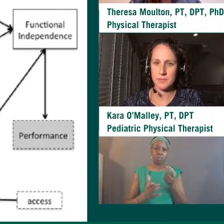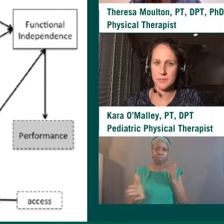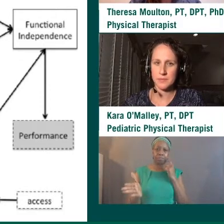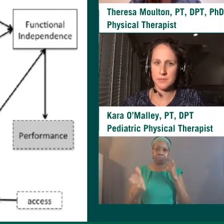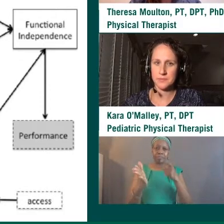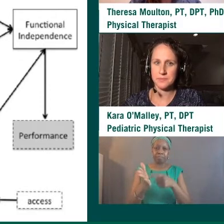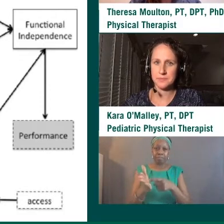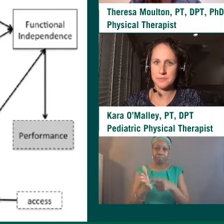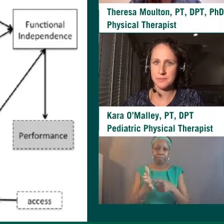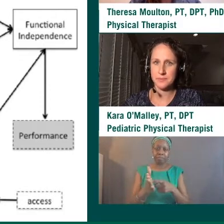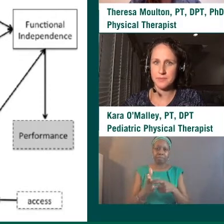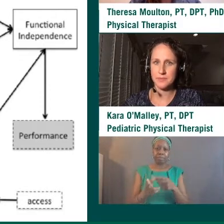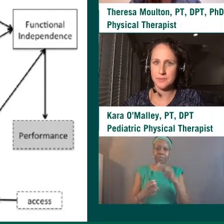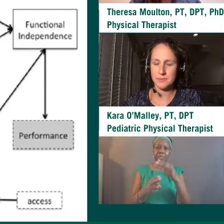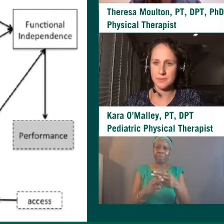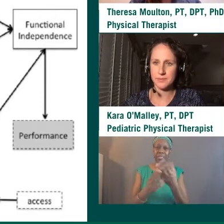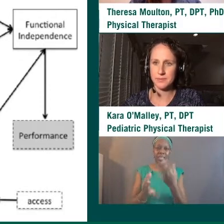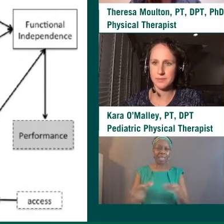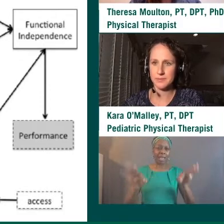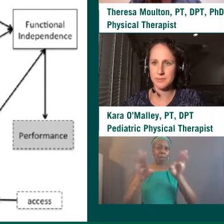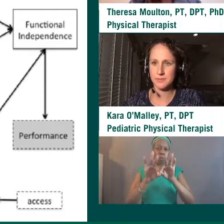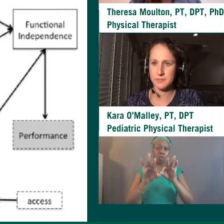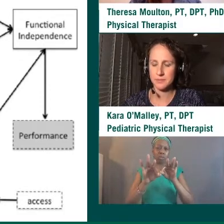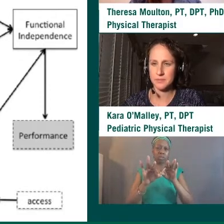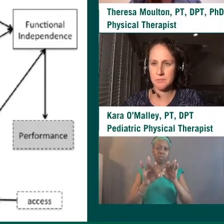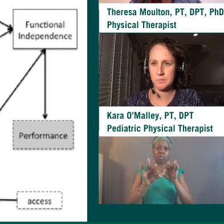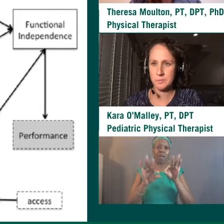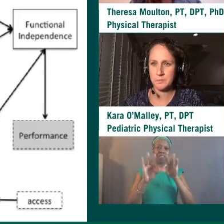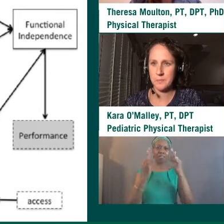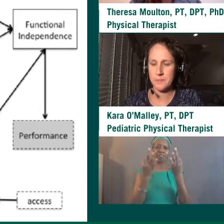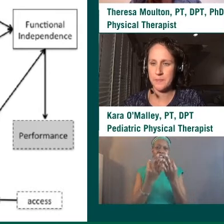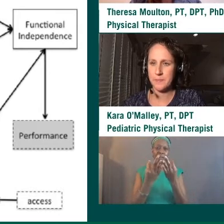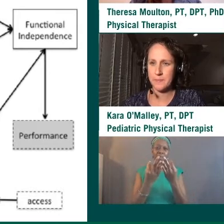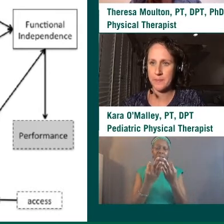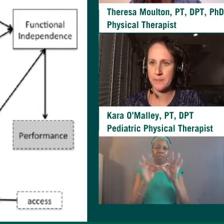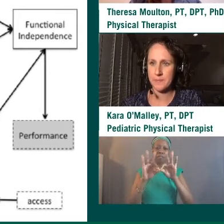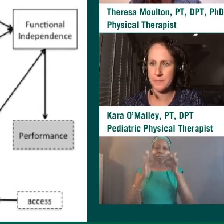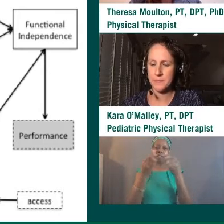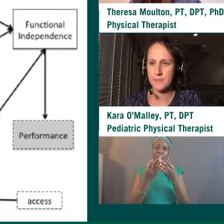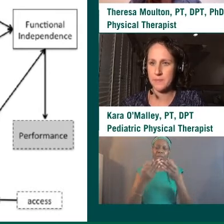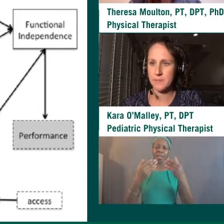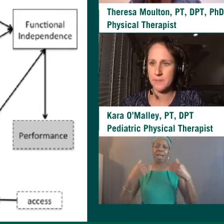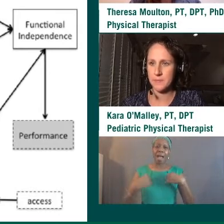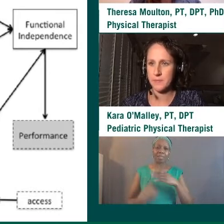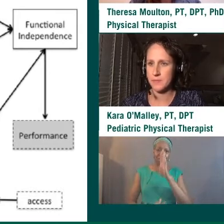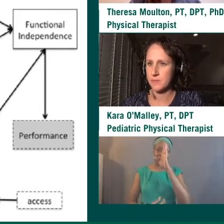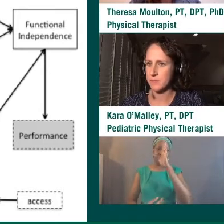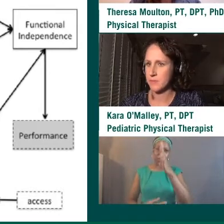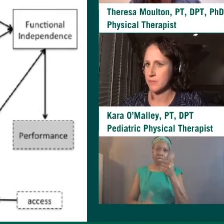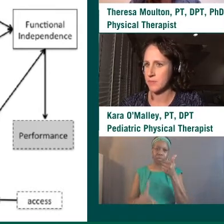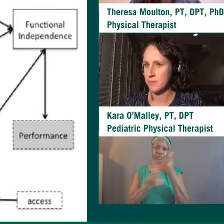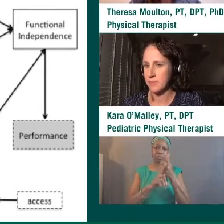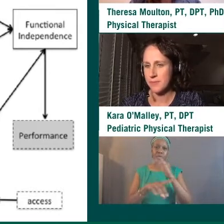is going to have a direct impact on the dose that is received as well as the community context.